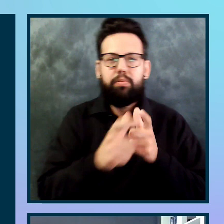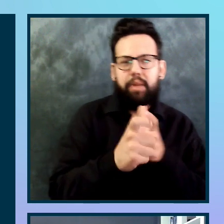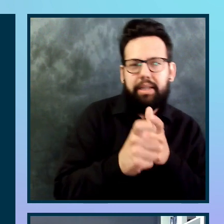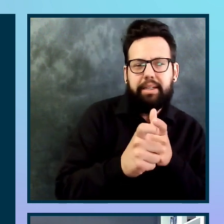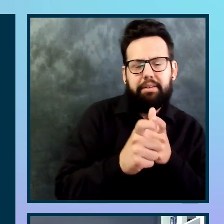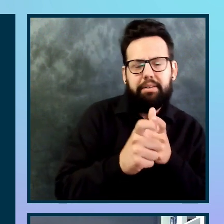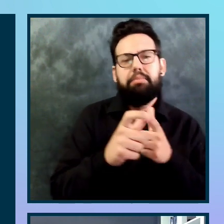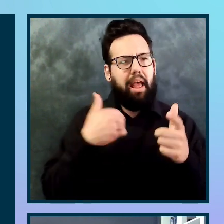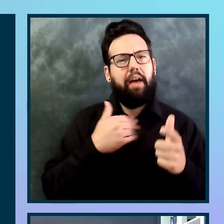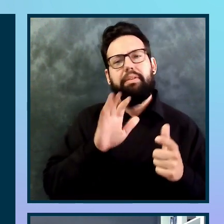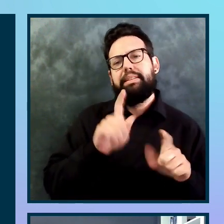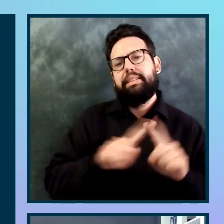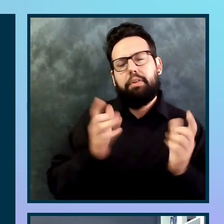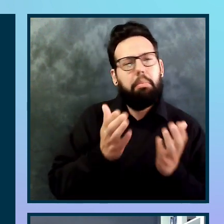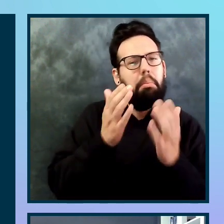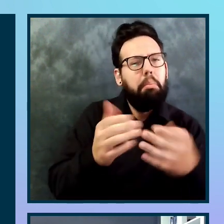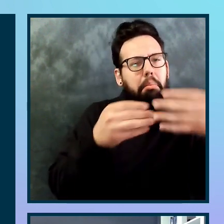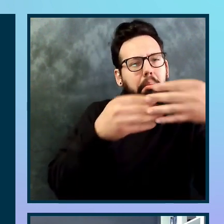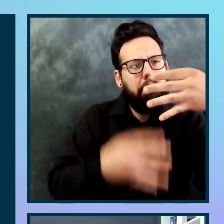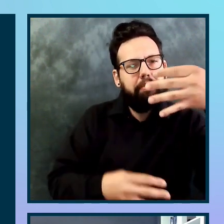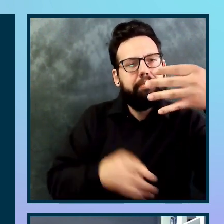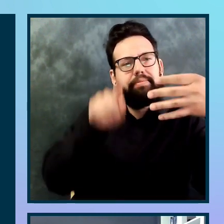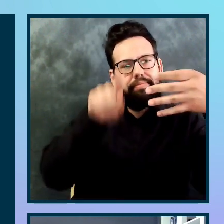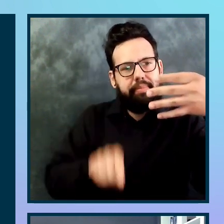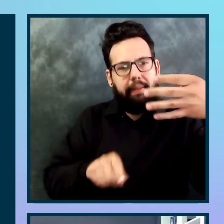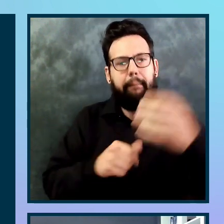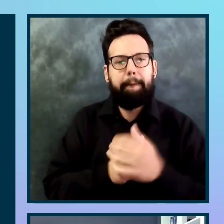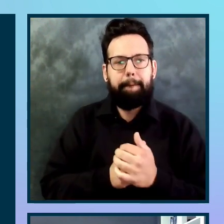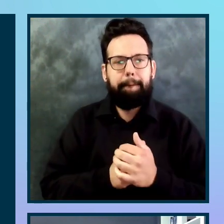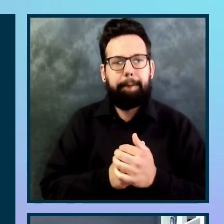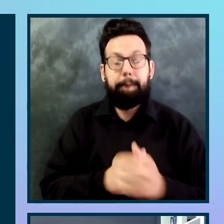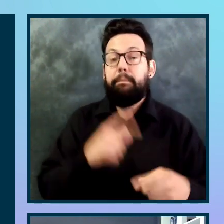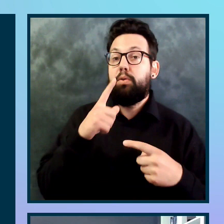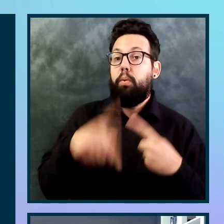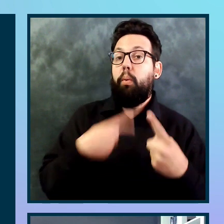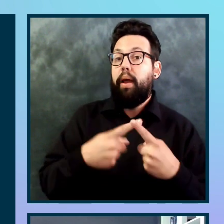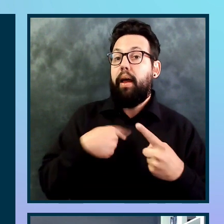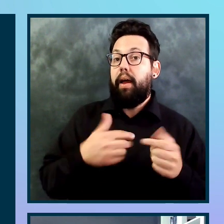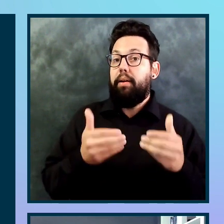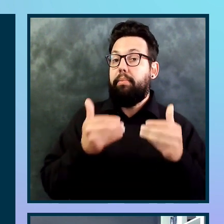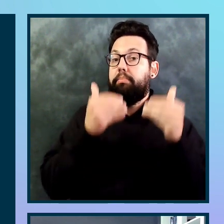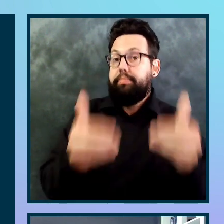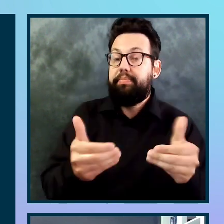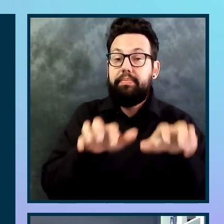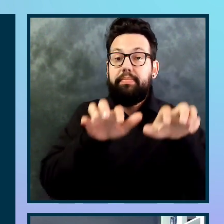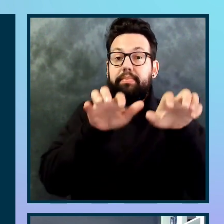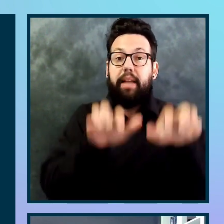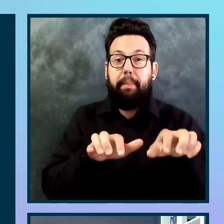Now there are things that happen visually immediately when I start typing, typically happens after two or three letters